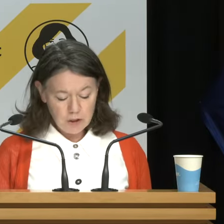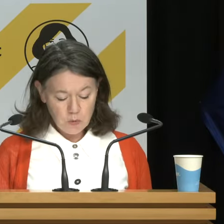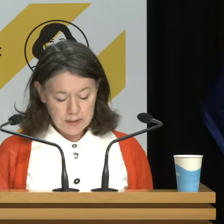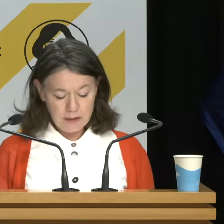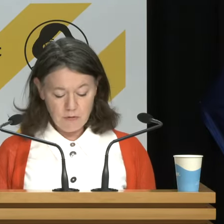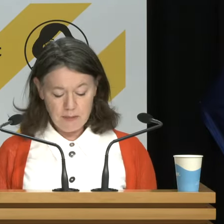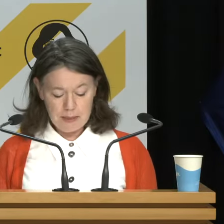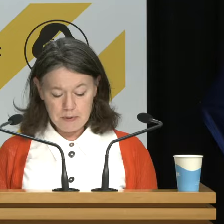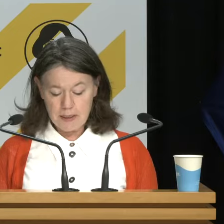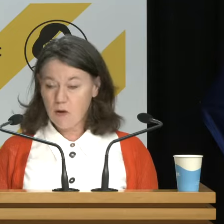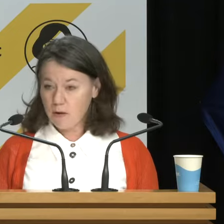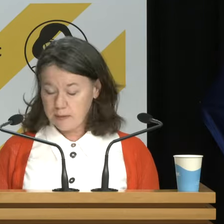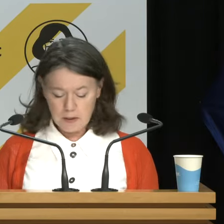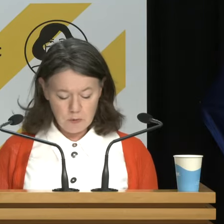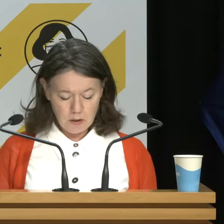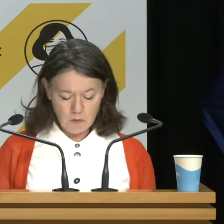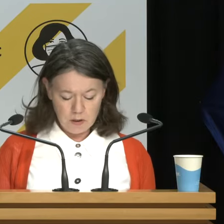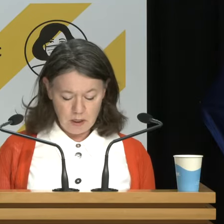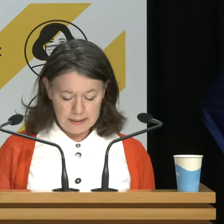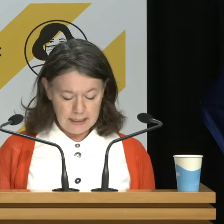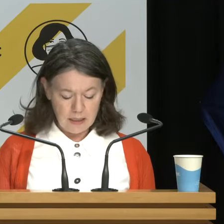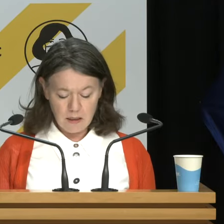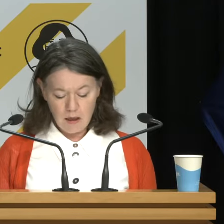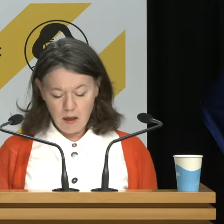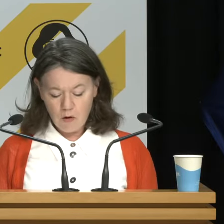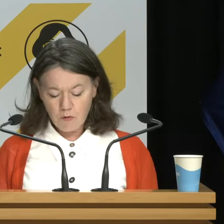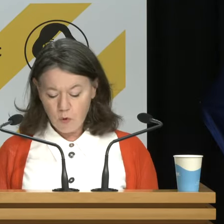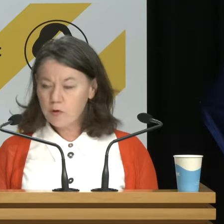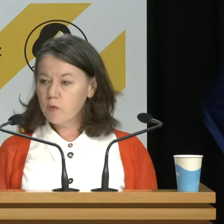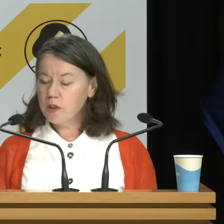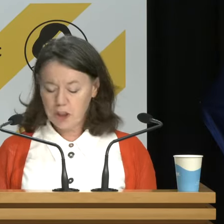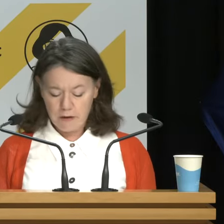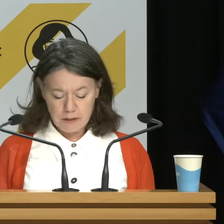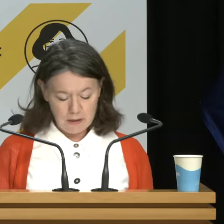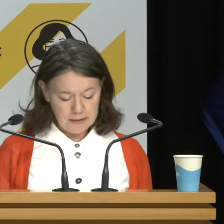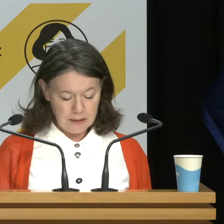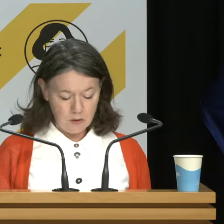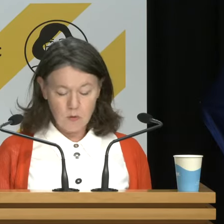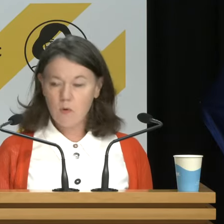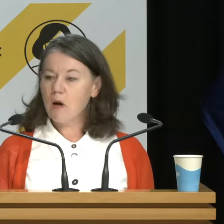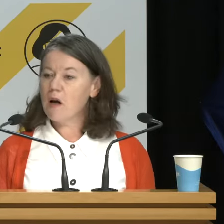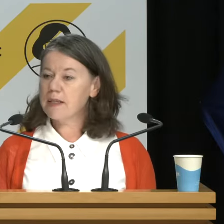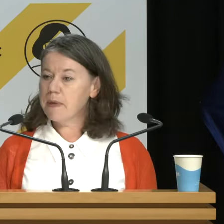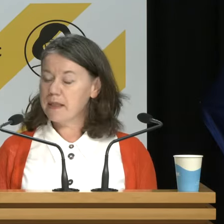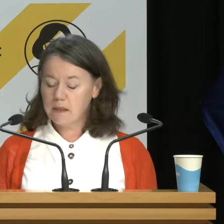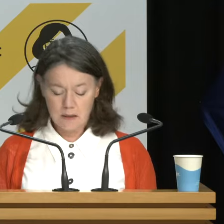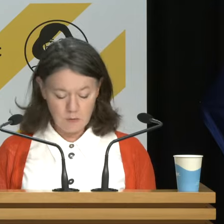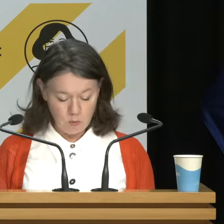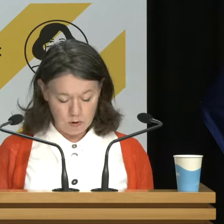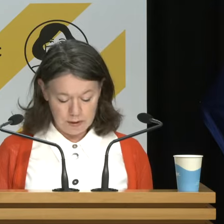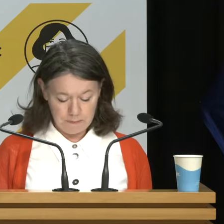14 days.